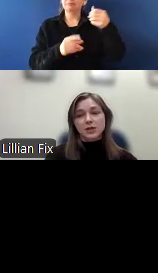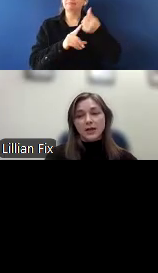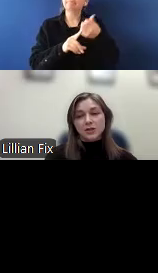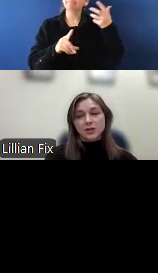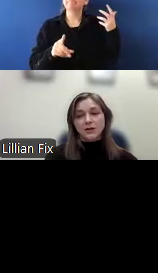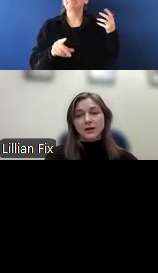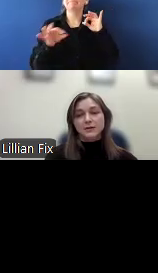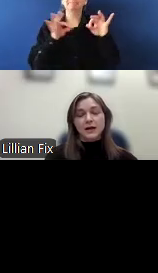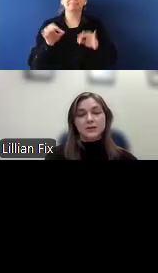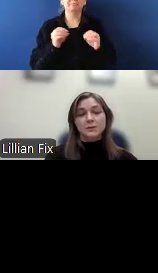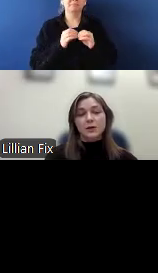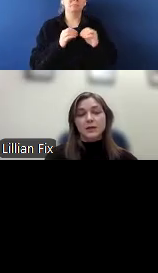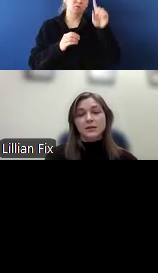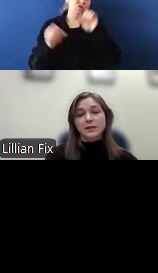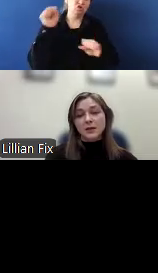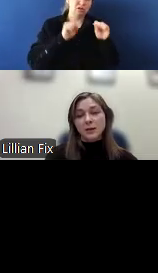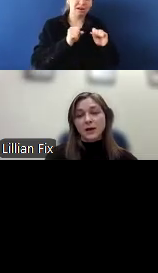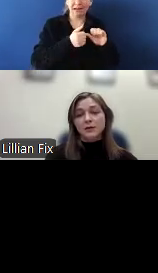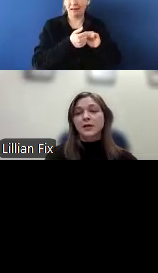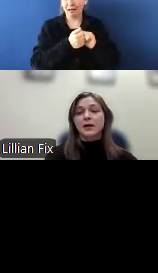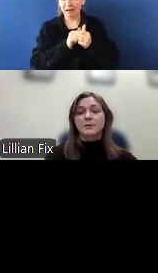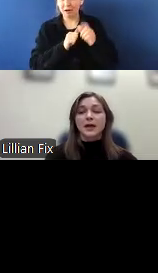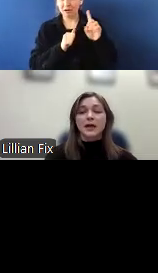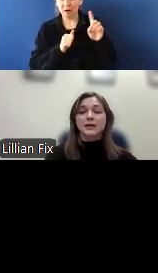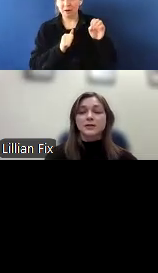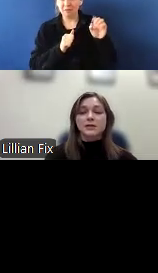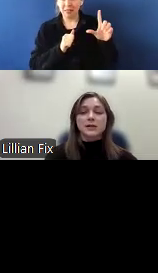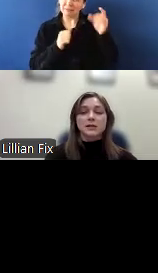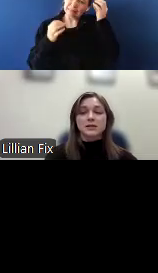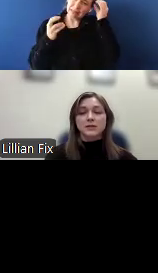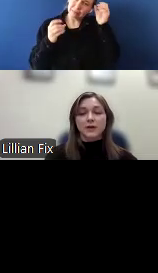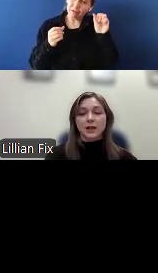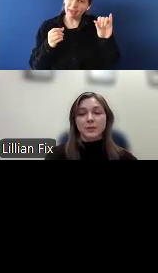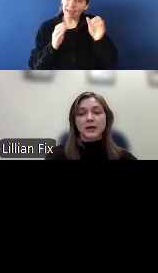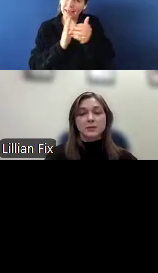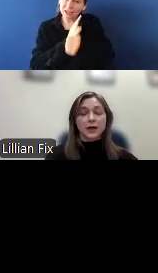some of the strategy around how the Department is thinking about AI literacy and skill development